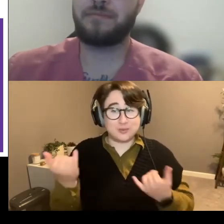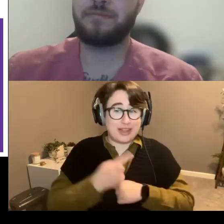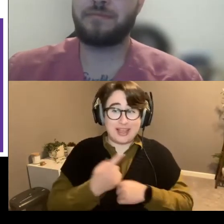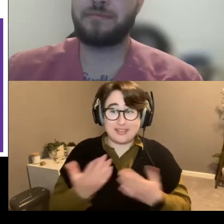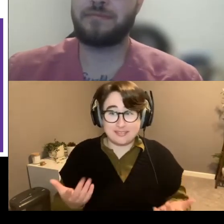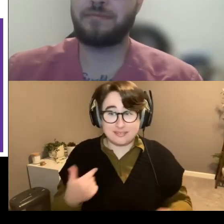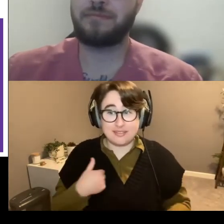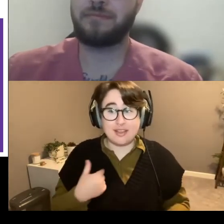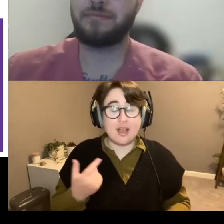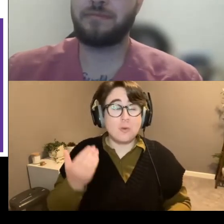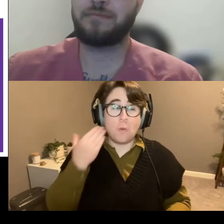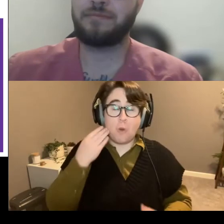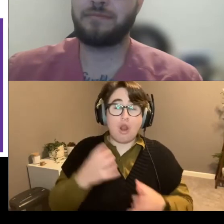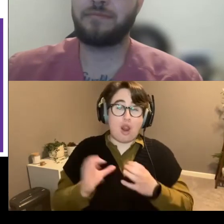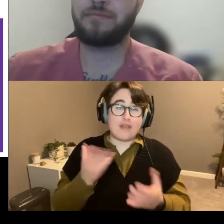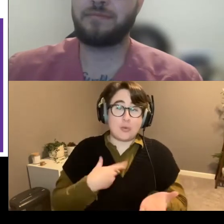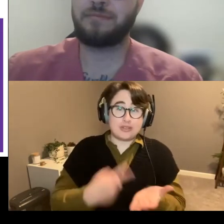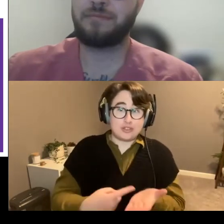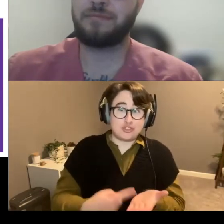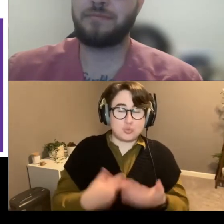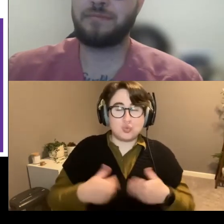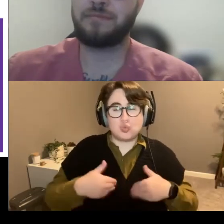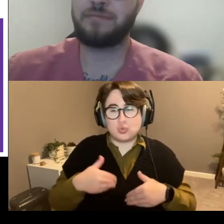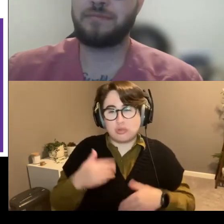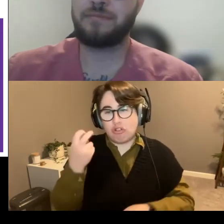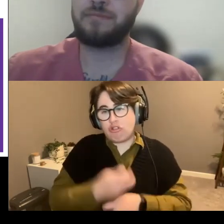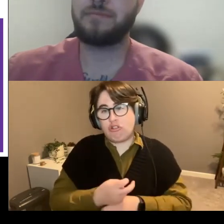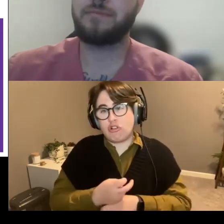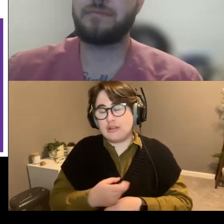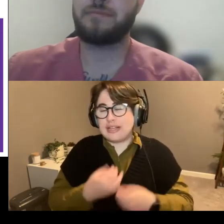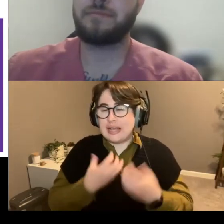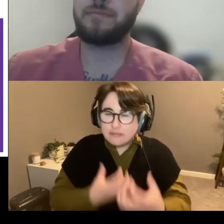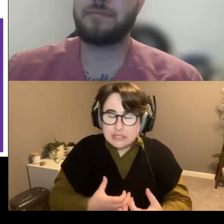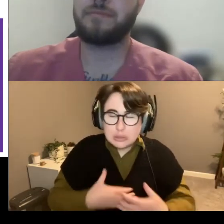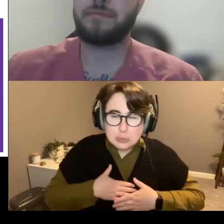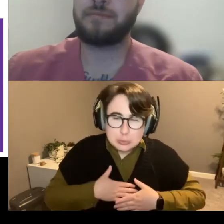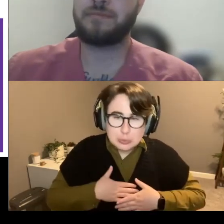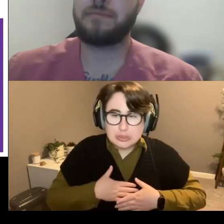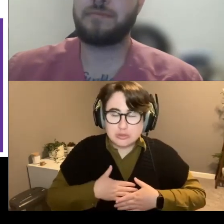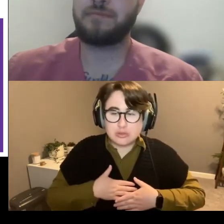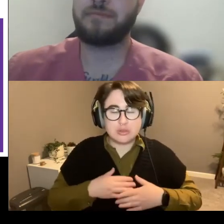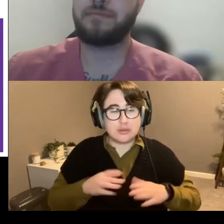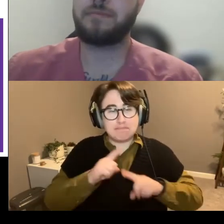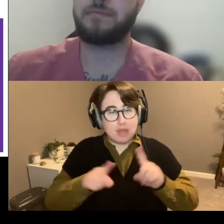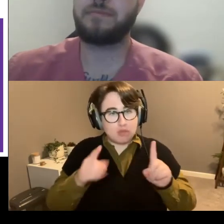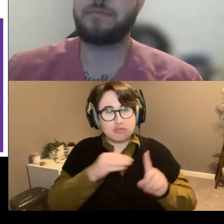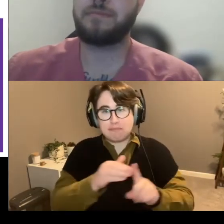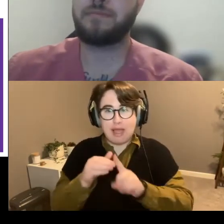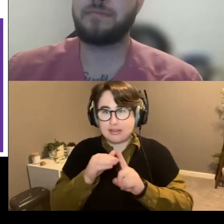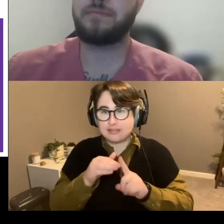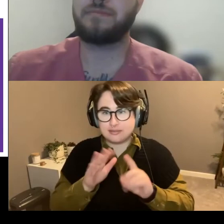a lot of what we covered is super hard and heavy, but I just wanted to remind ourselves